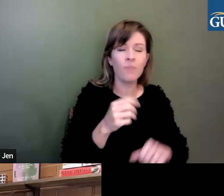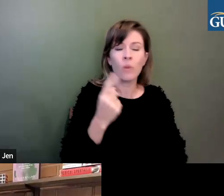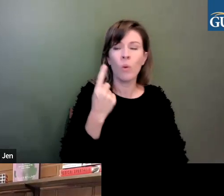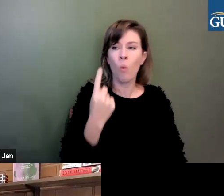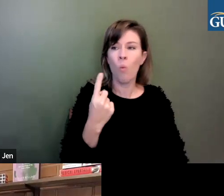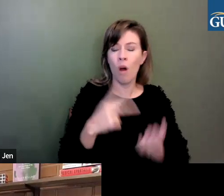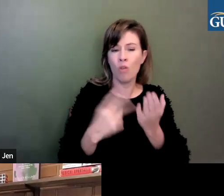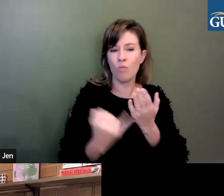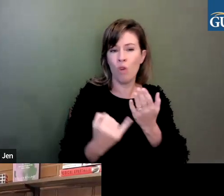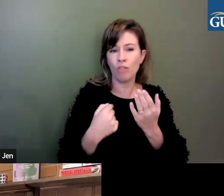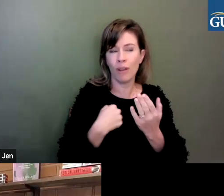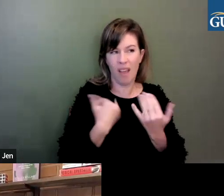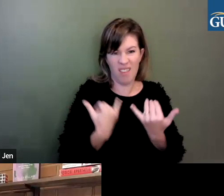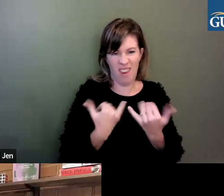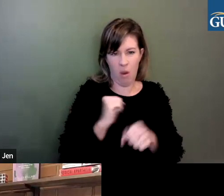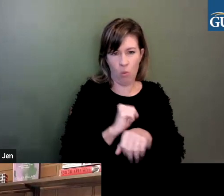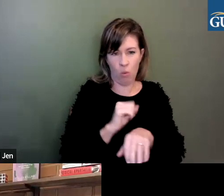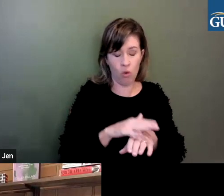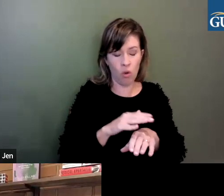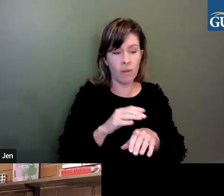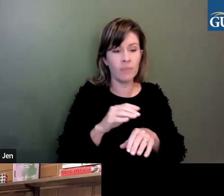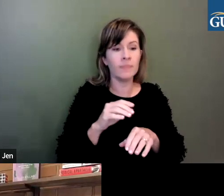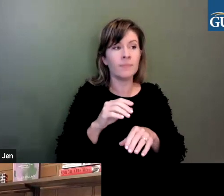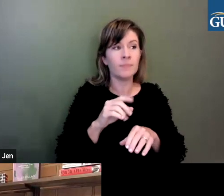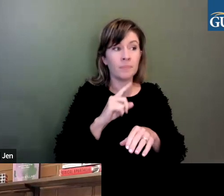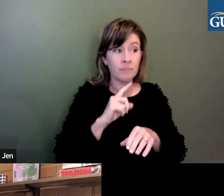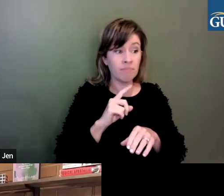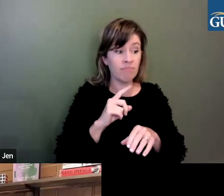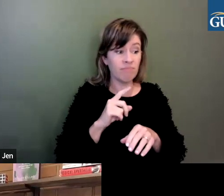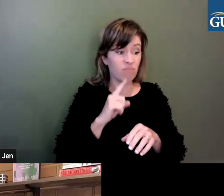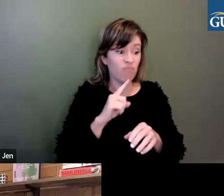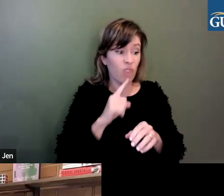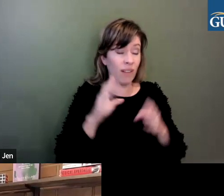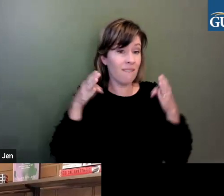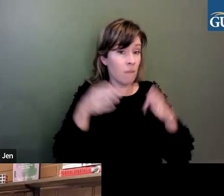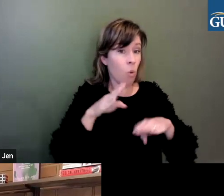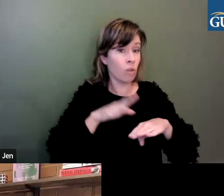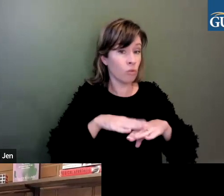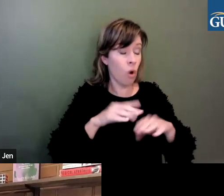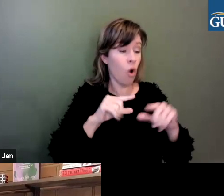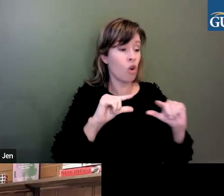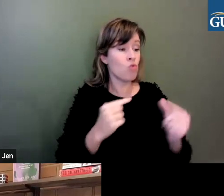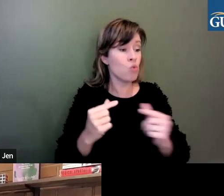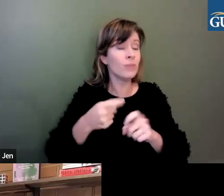projects that I'm working on now is to really focus on groups from marginalized positions who are in the